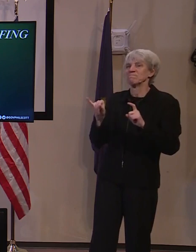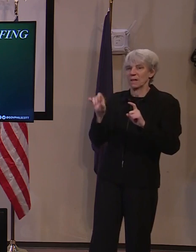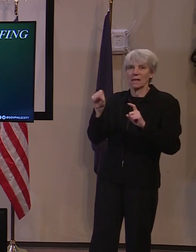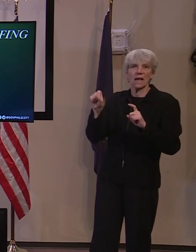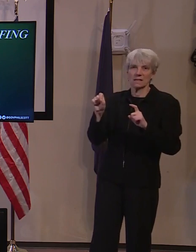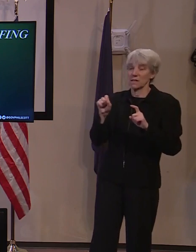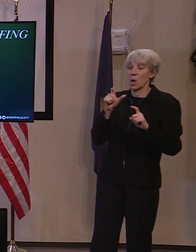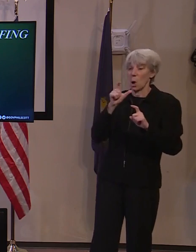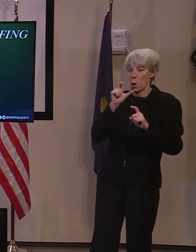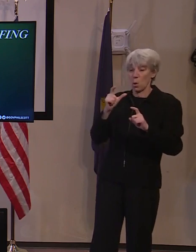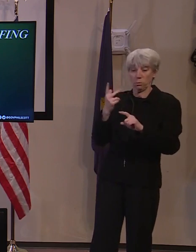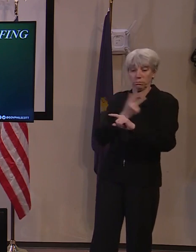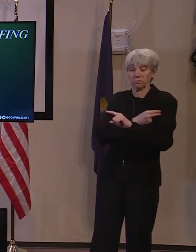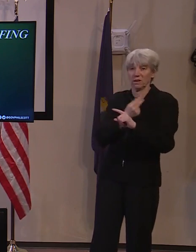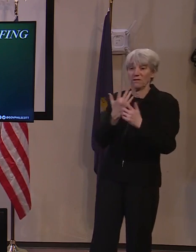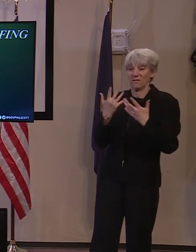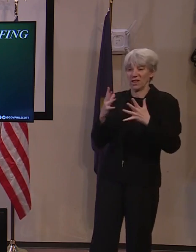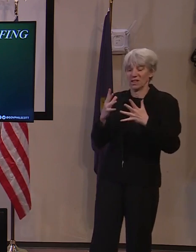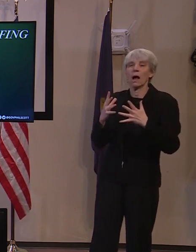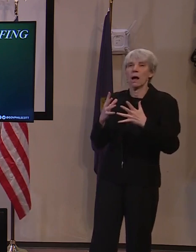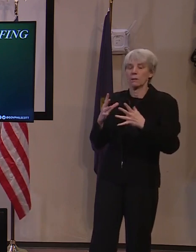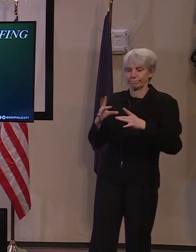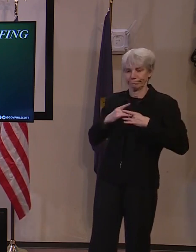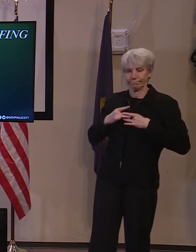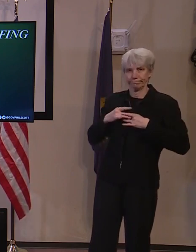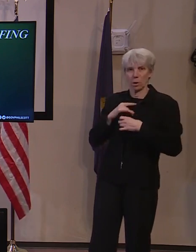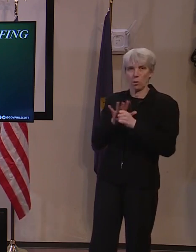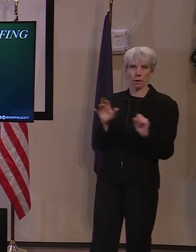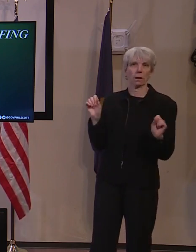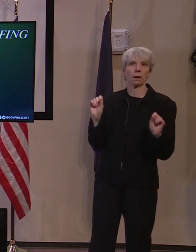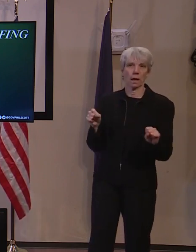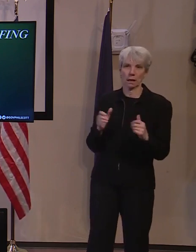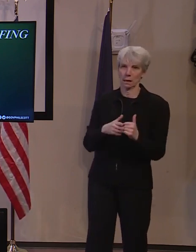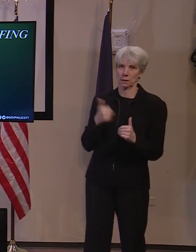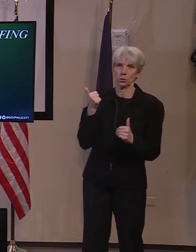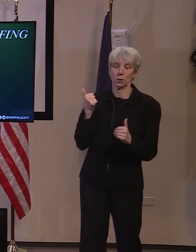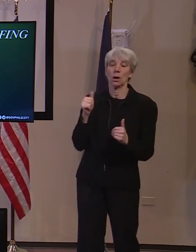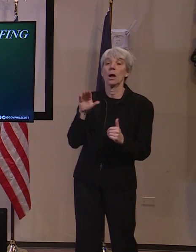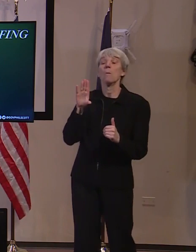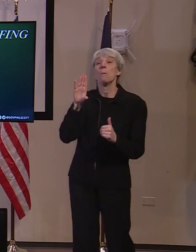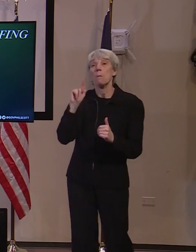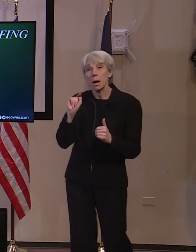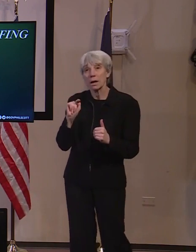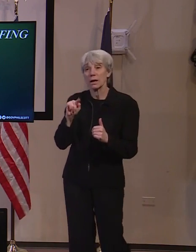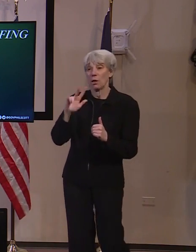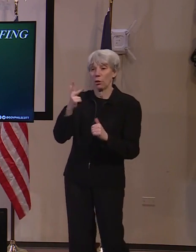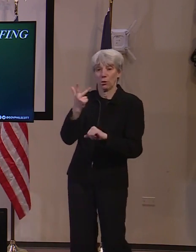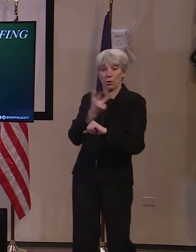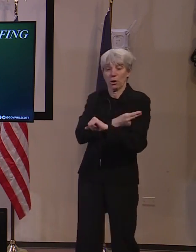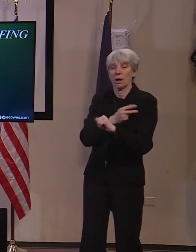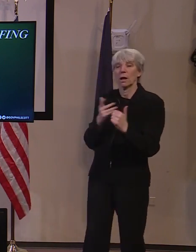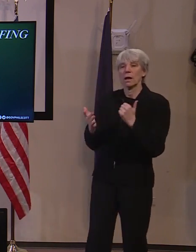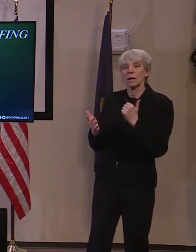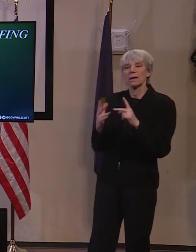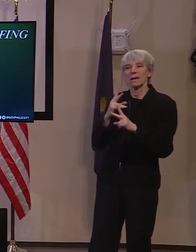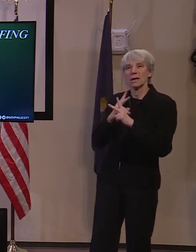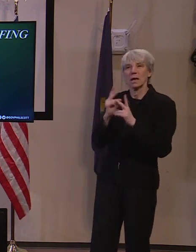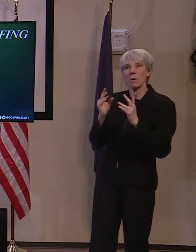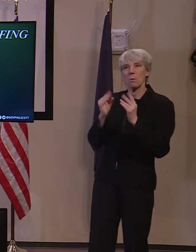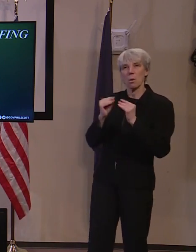But the vaccines will still protect us against more serious outcomes if you've had the third dose